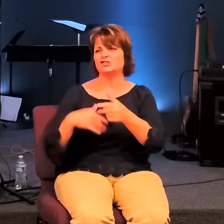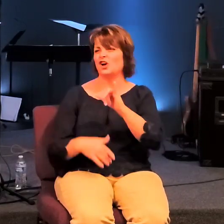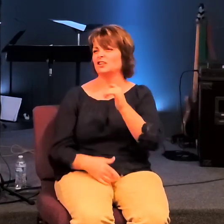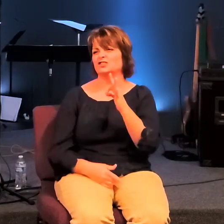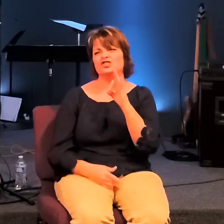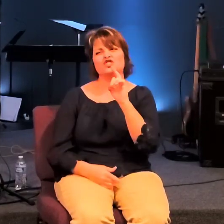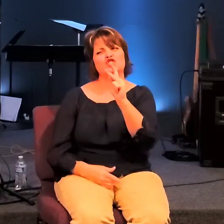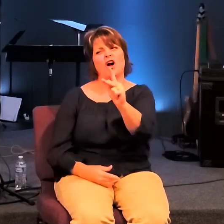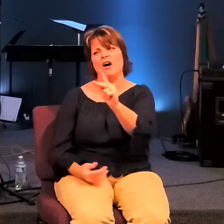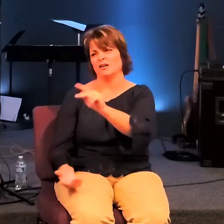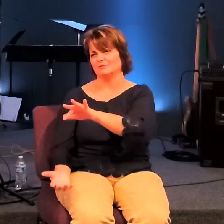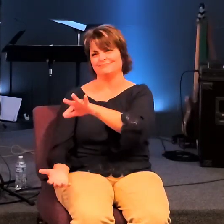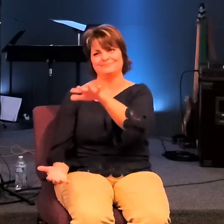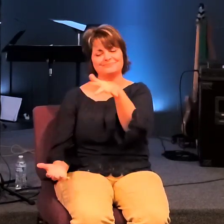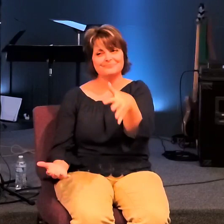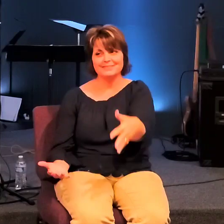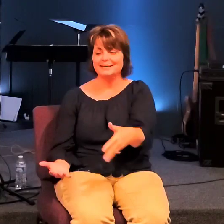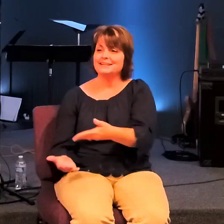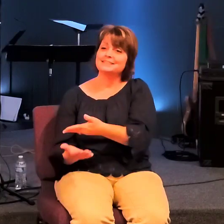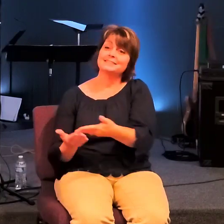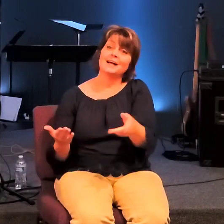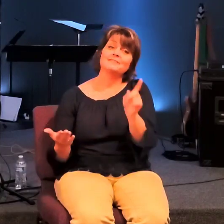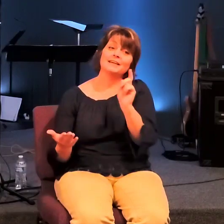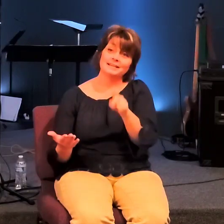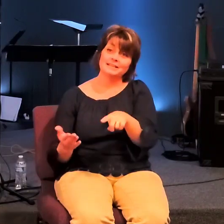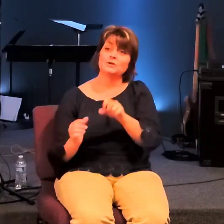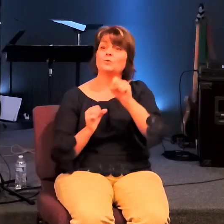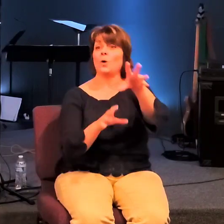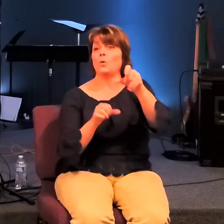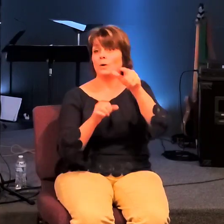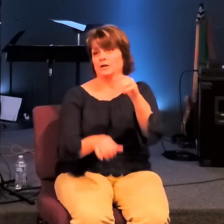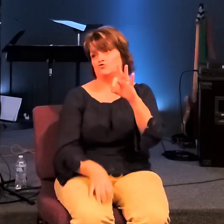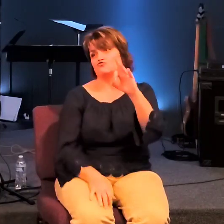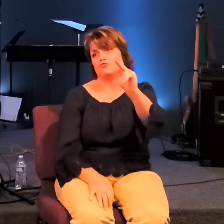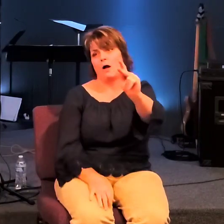all stuff that needs to go in a truck it's not like what you would throw in the back